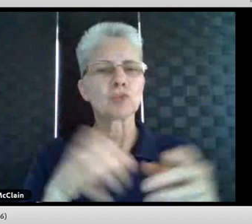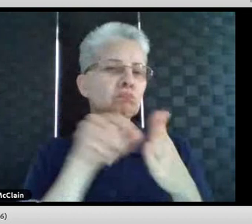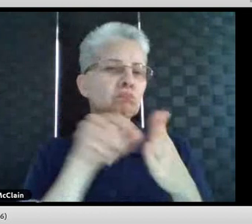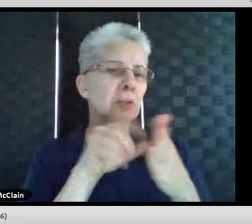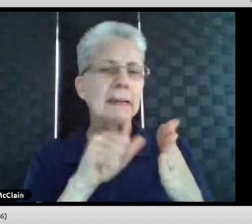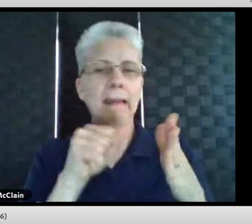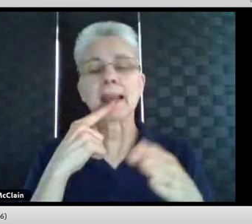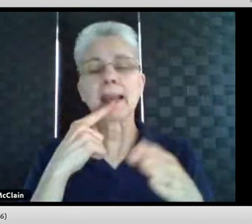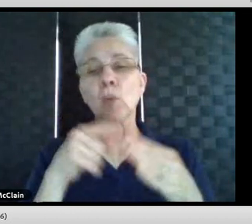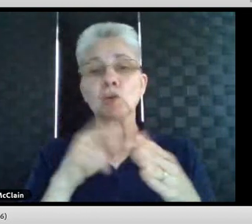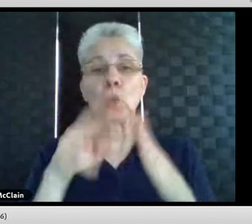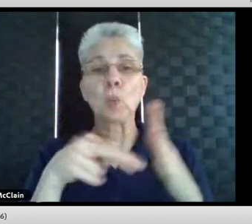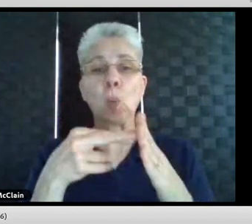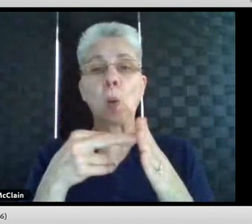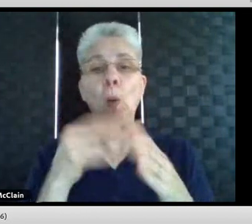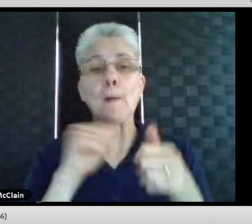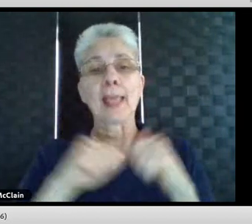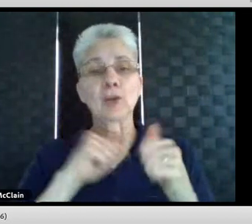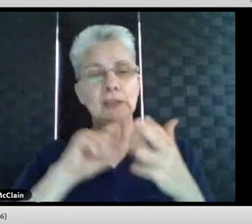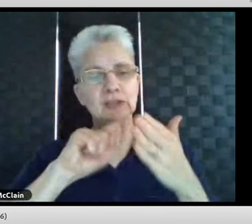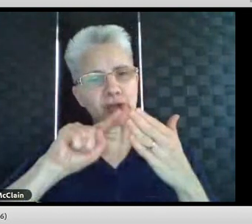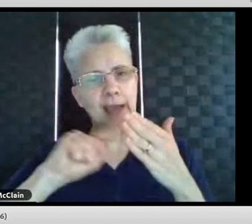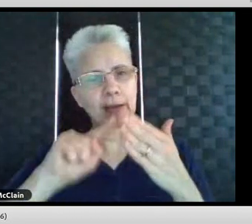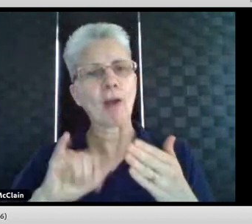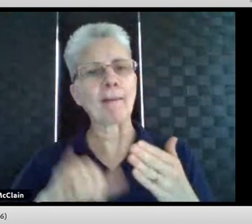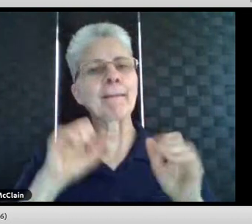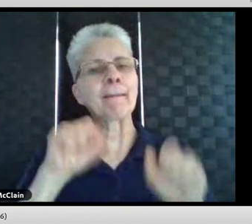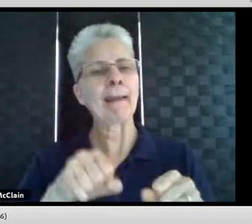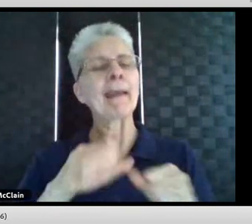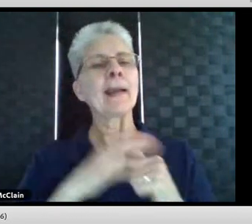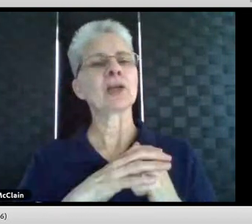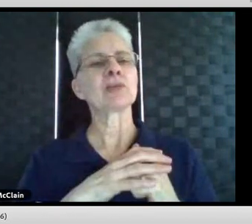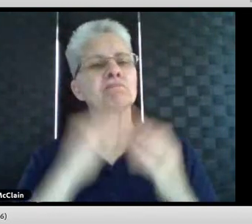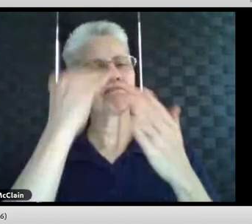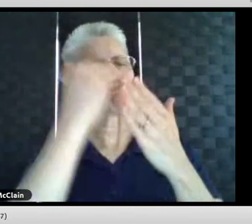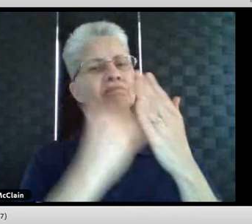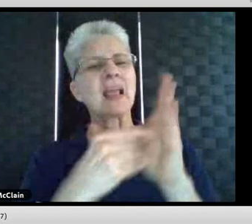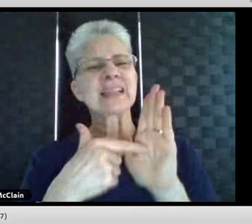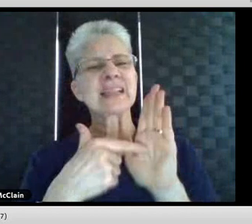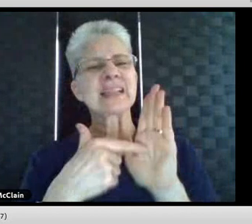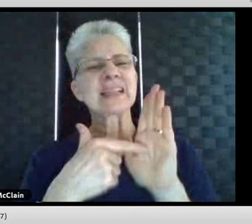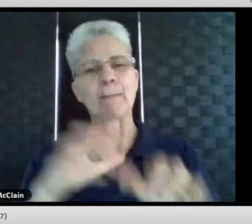and when you role-play, you can just check on it. So this is a sample chat. It's just a mock chat.